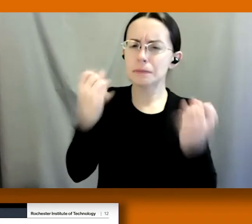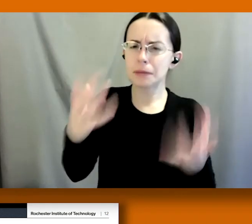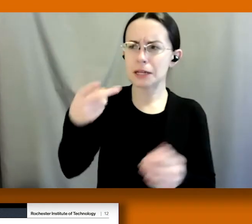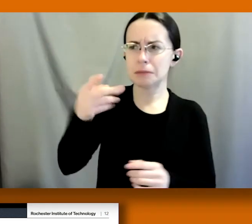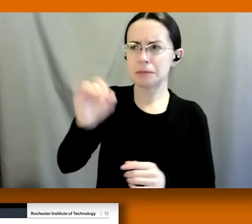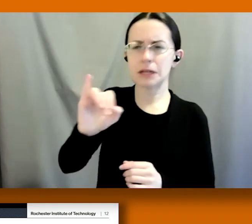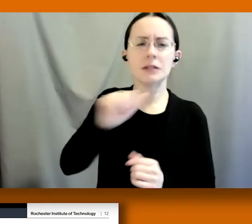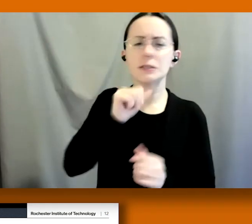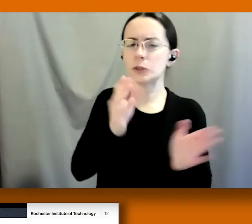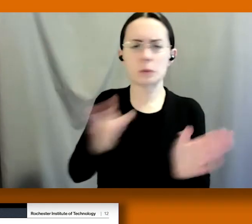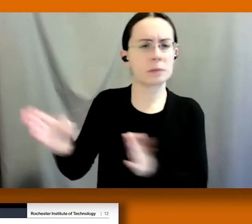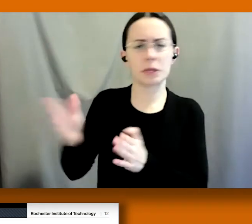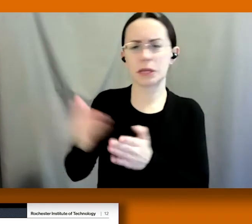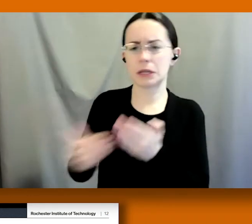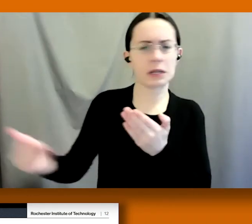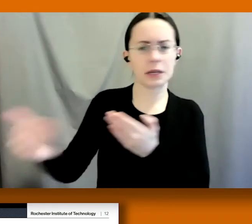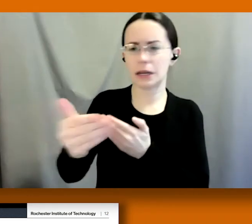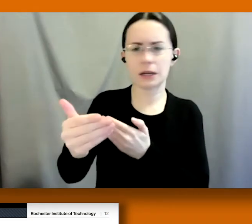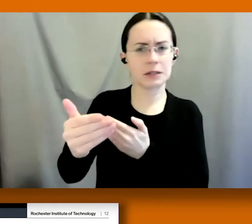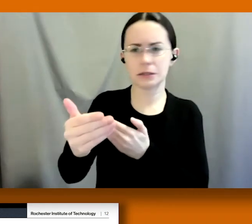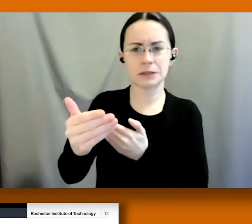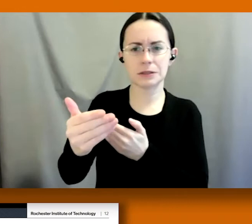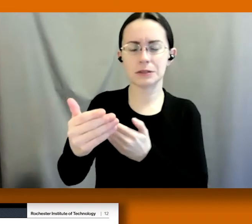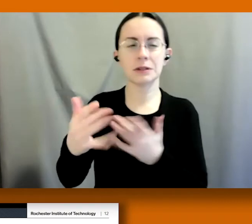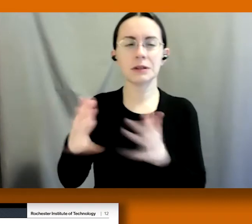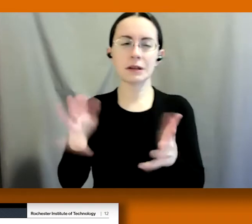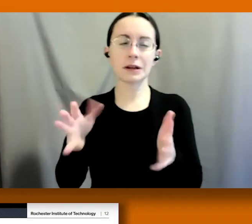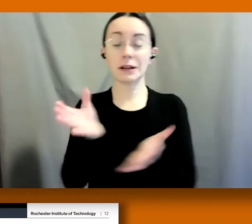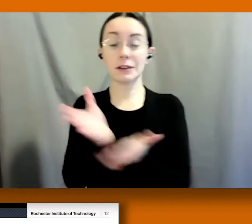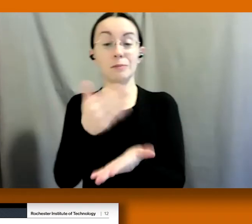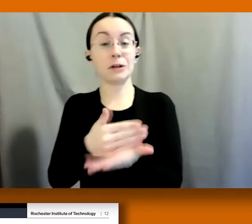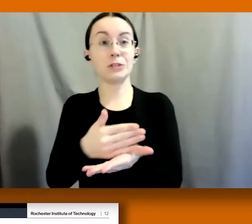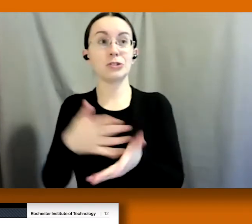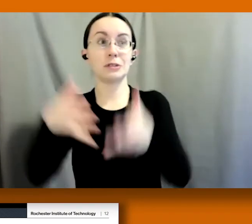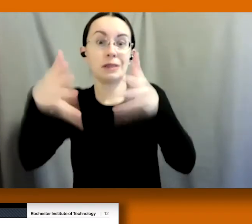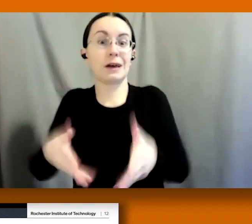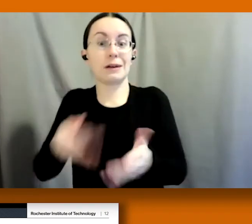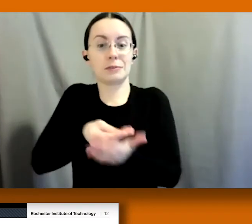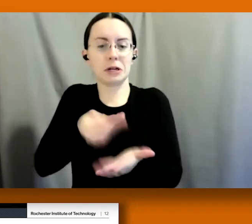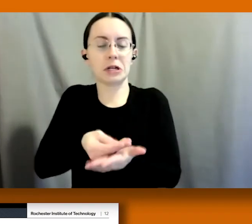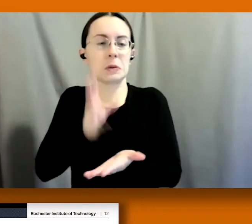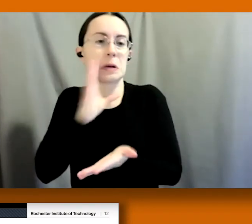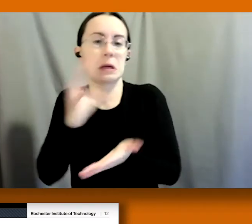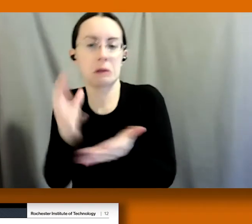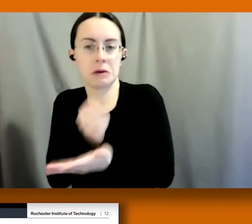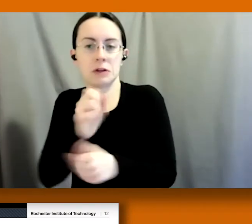It's kind of whatever's left in the budget, they'll...they'll use for that.